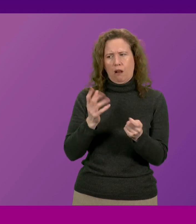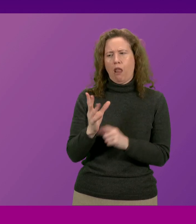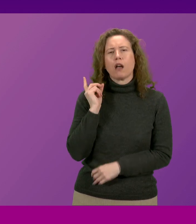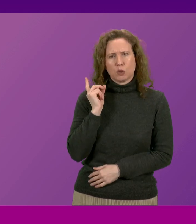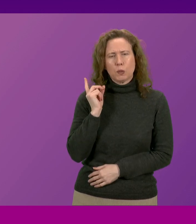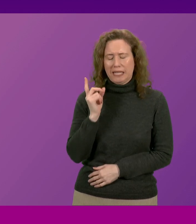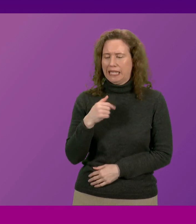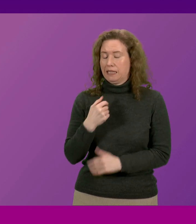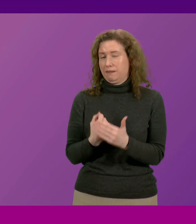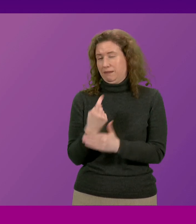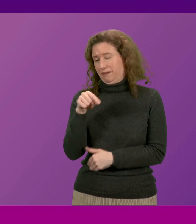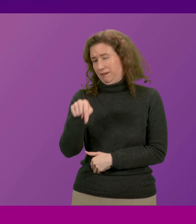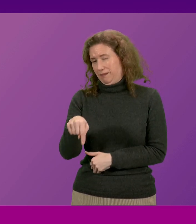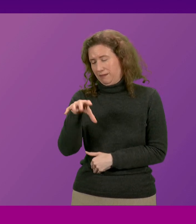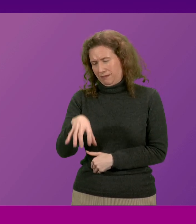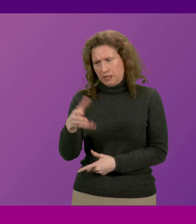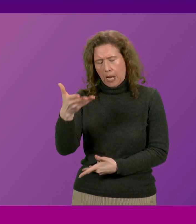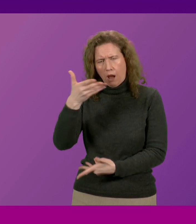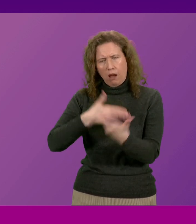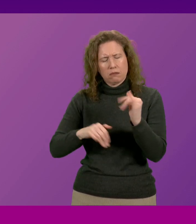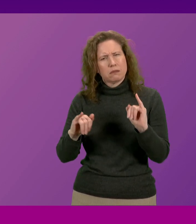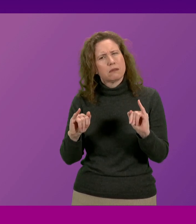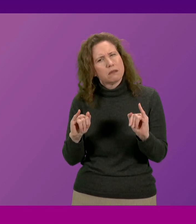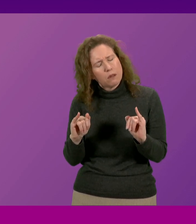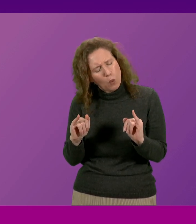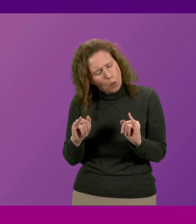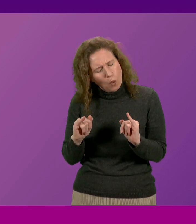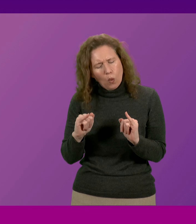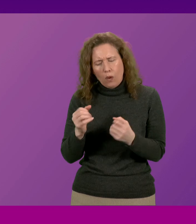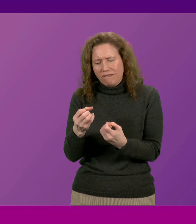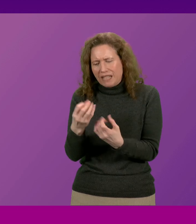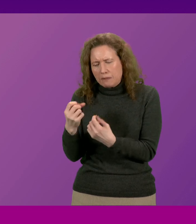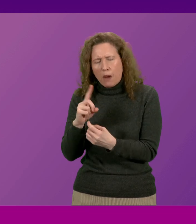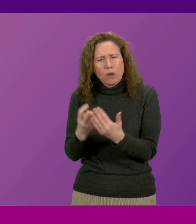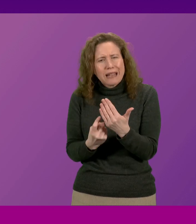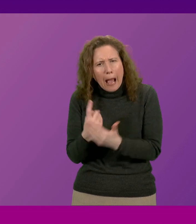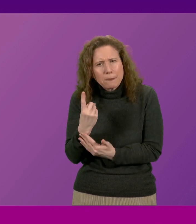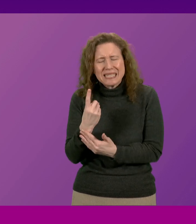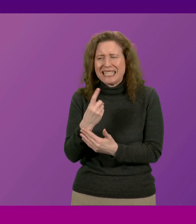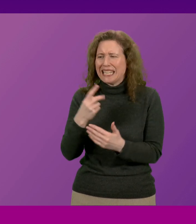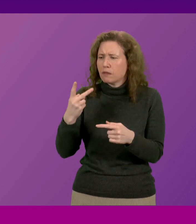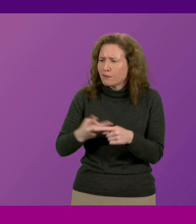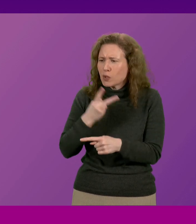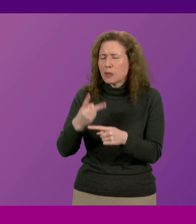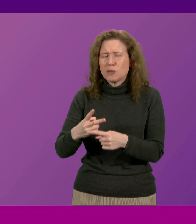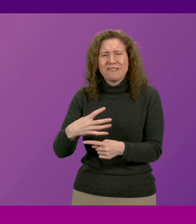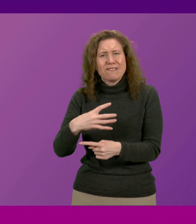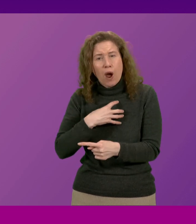we heard alarming feedback about what is going on and the frightening frequency of non-fatal